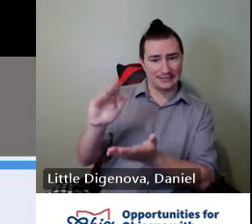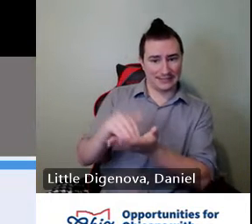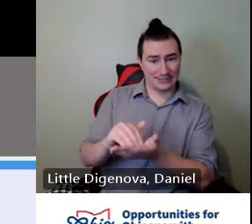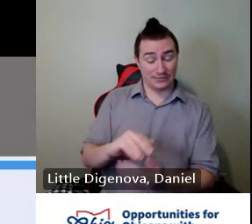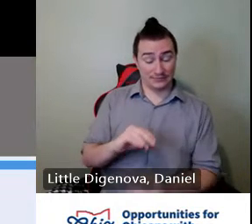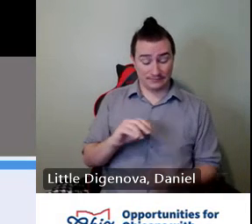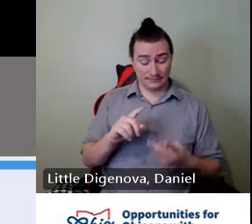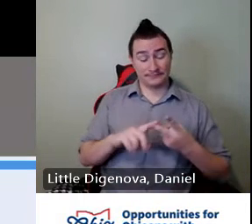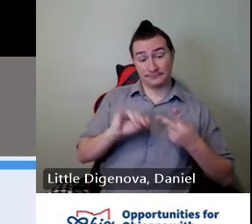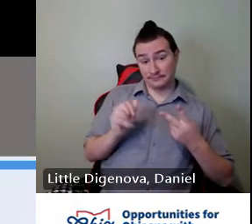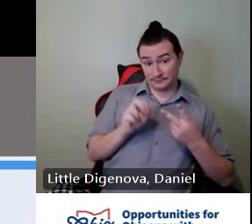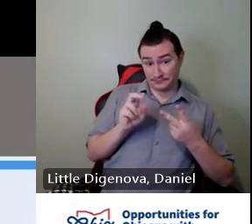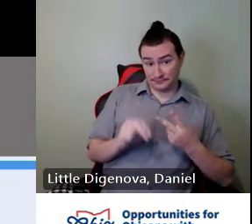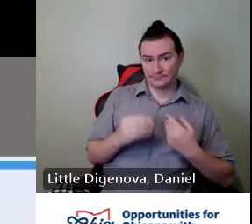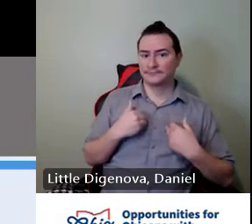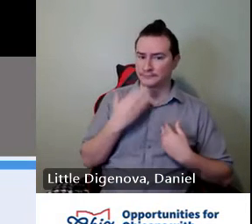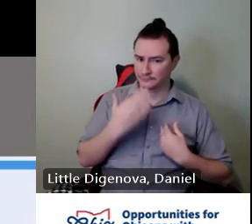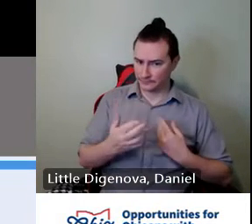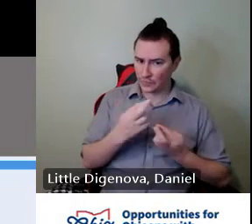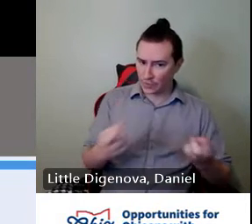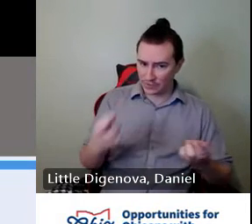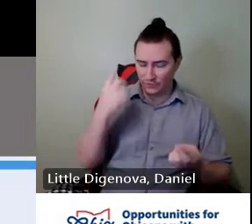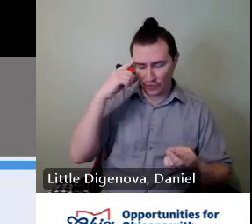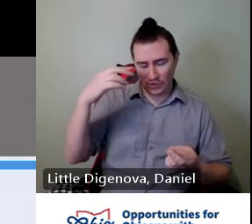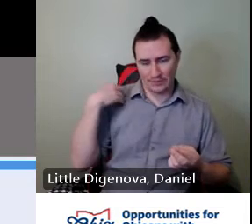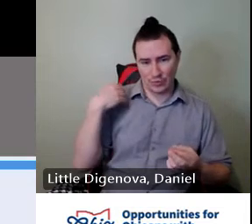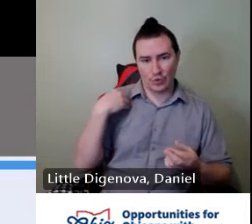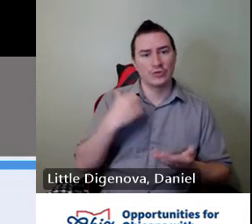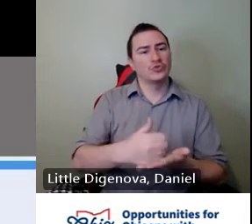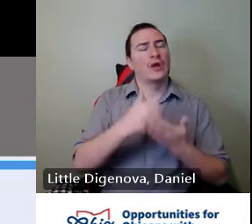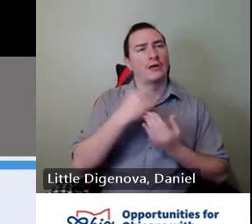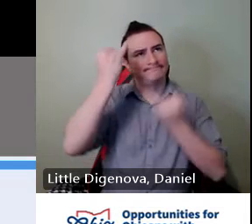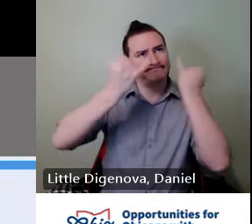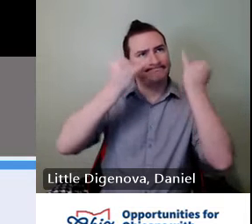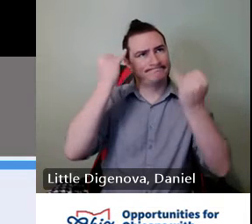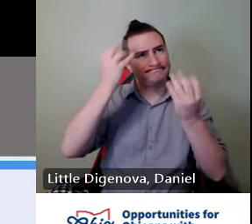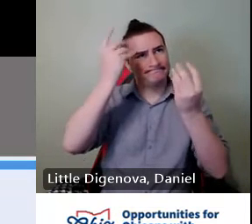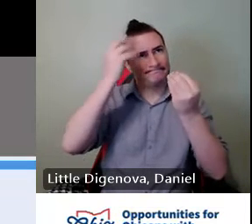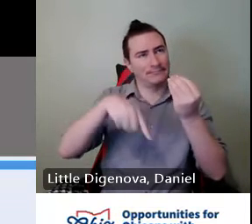reasonable accommodation ideas. The first is the Searchable Online Accommodation Resource,